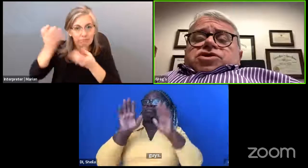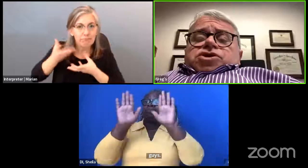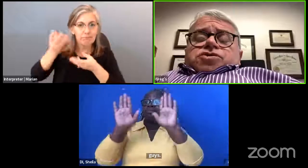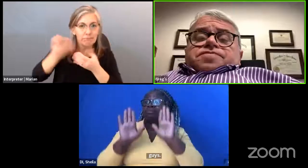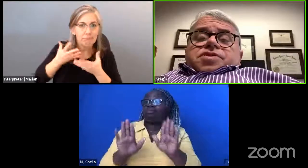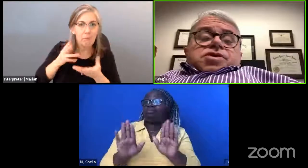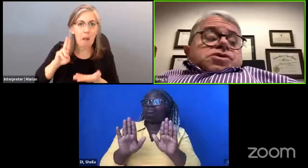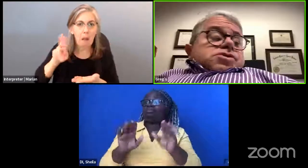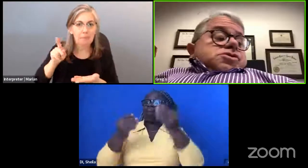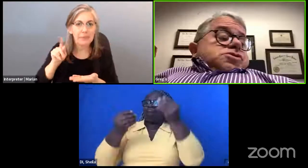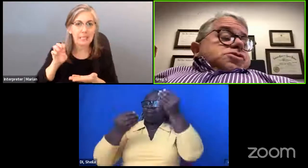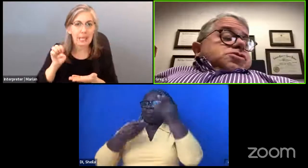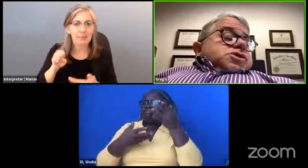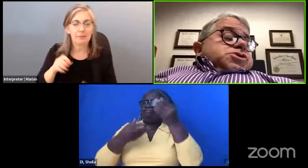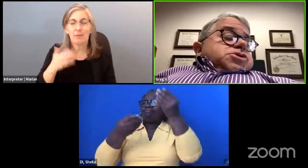So thank you.